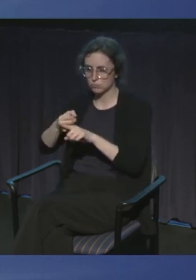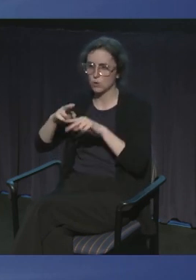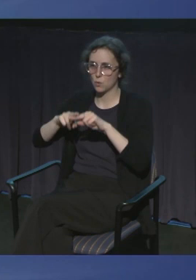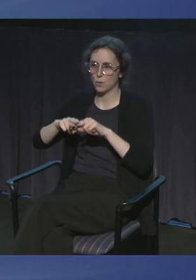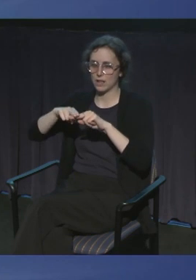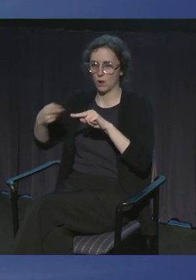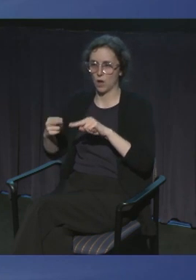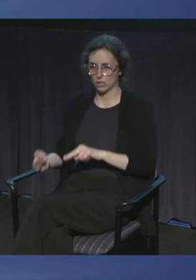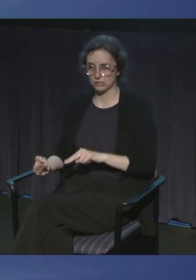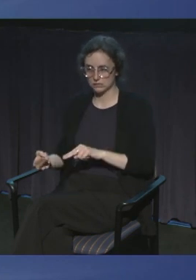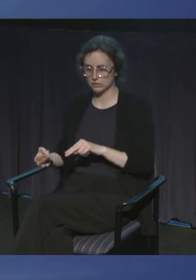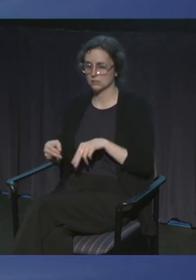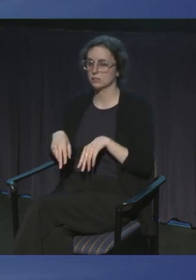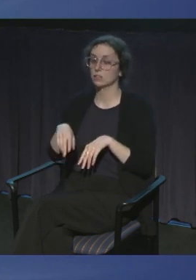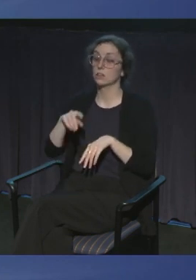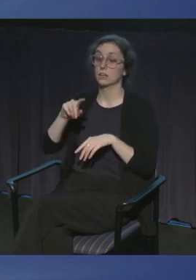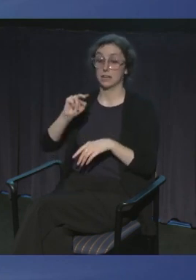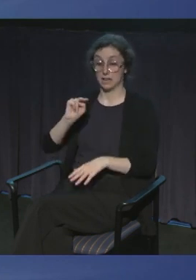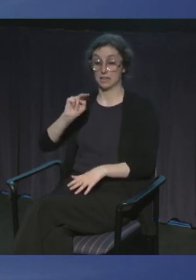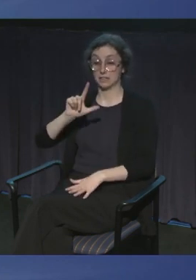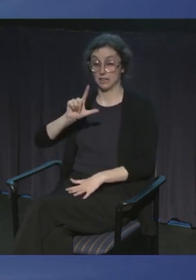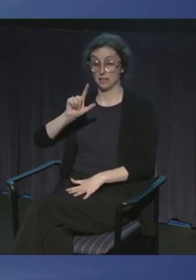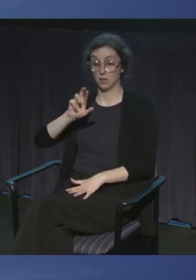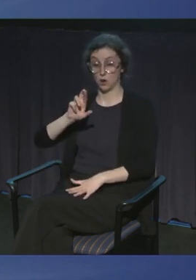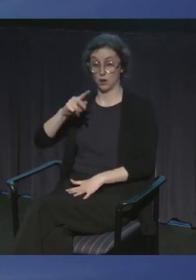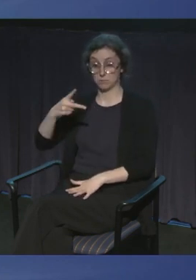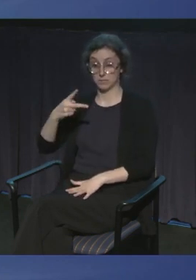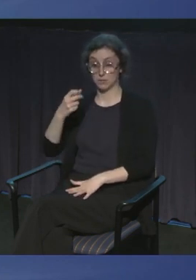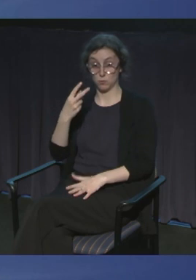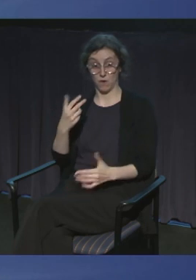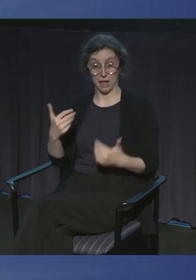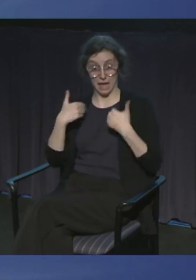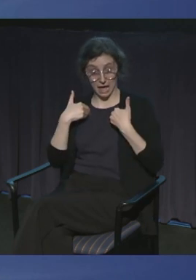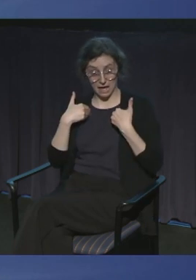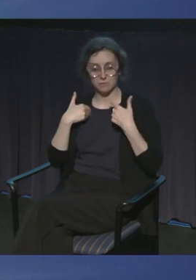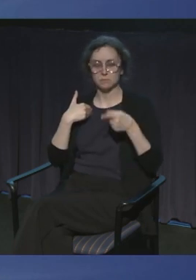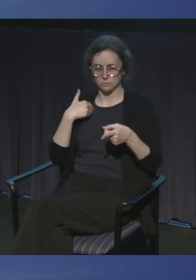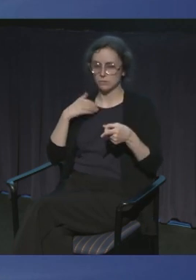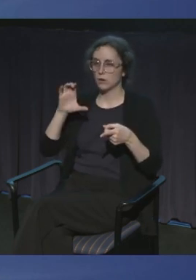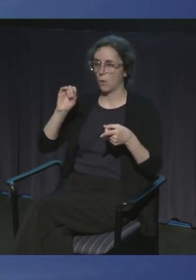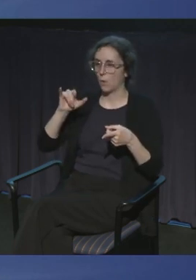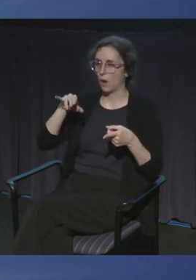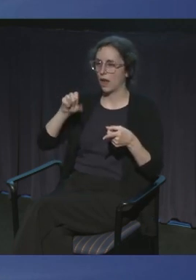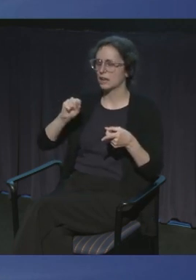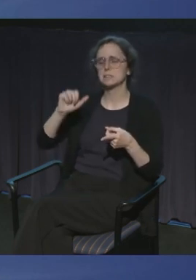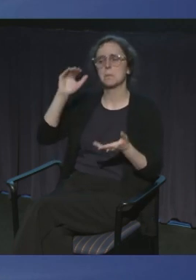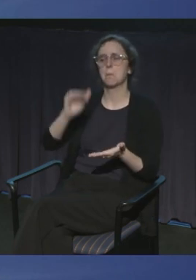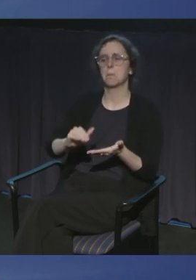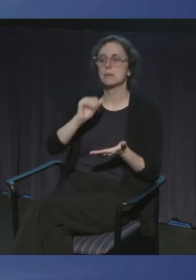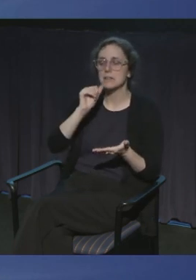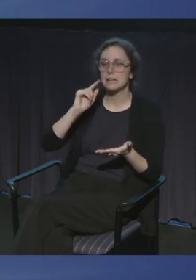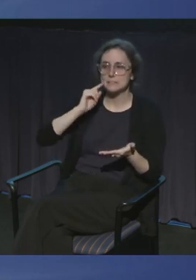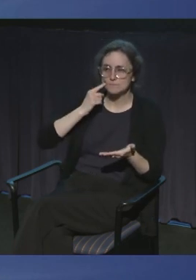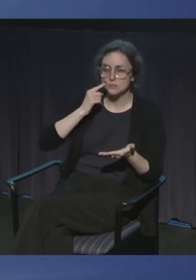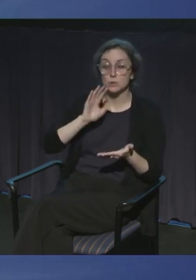WEIGHT LOSS AND NRP 12 WHEN IT IS THEIR PROTECTED MICE FROM